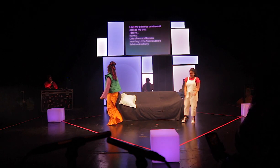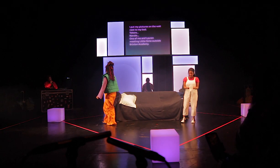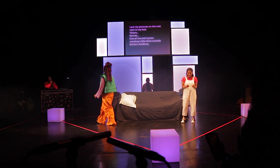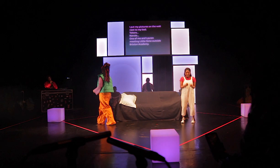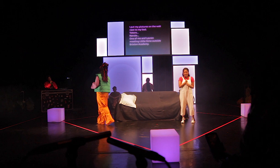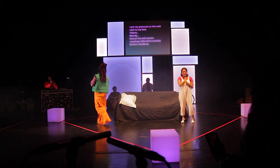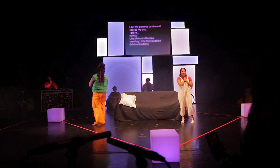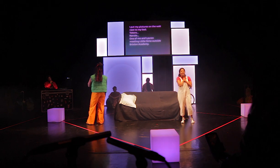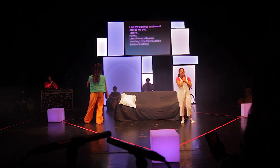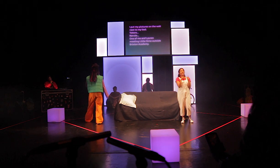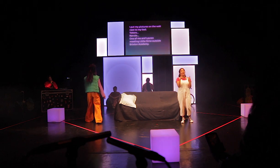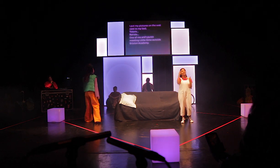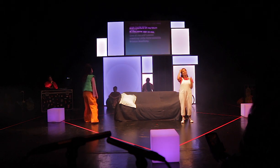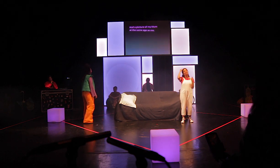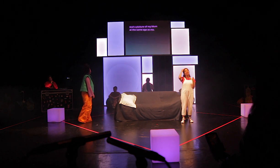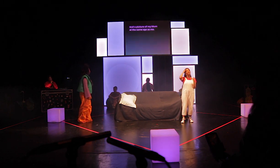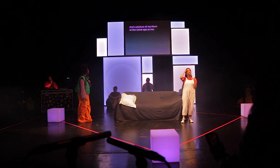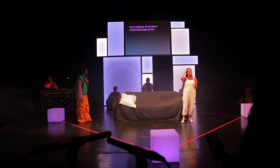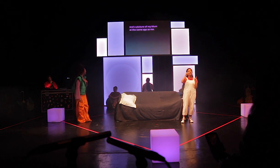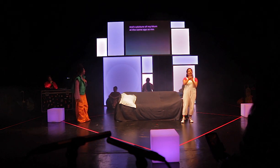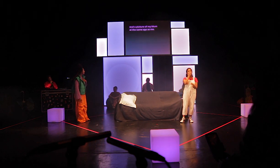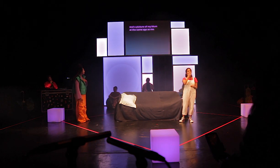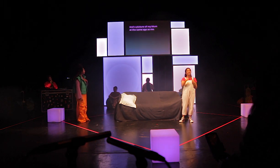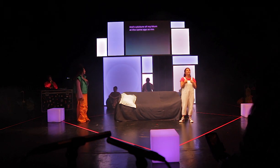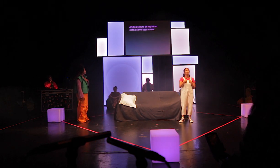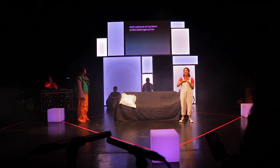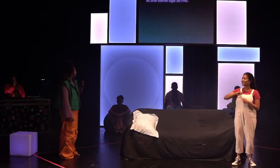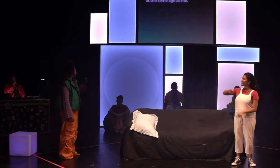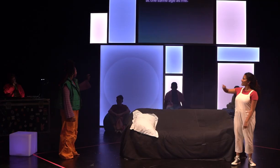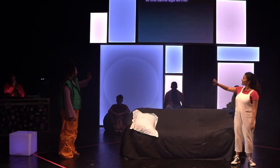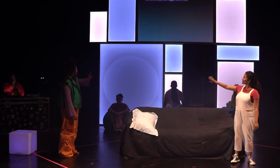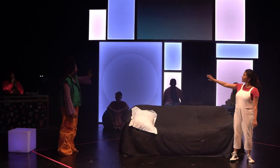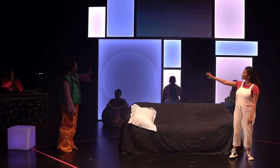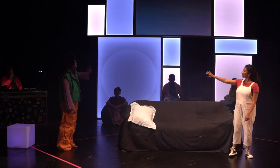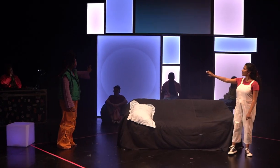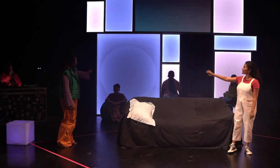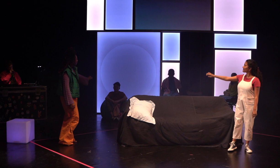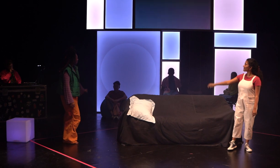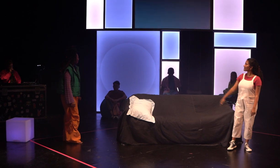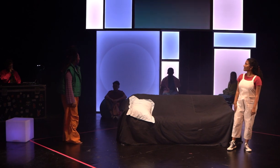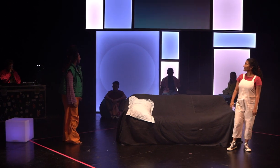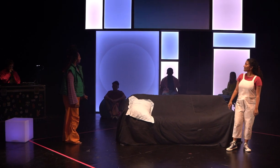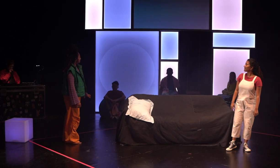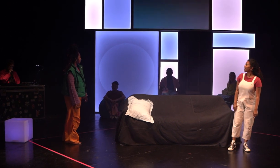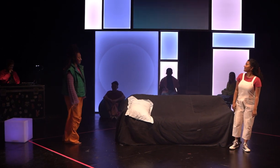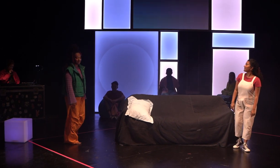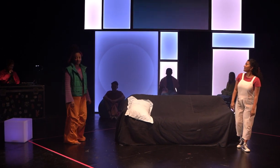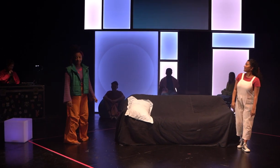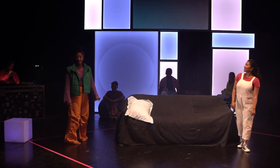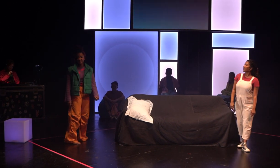And a picture of my mom at the same age as me. [ A SOFT EXHALE OF AIR ]